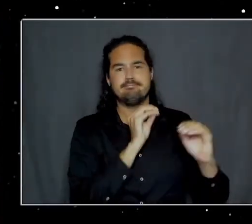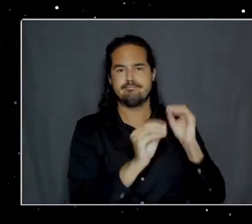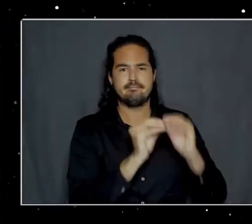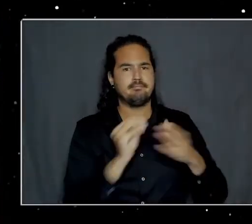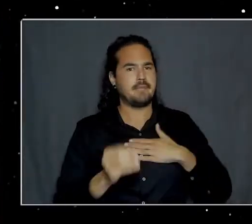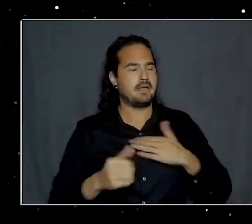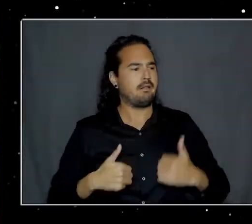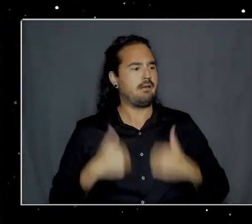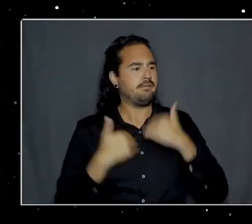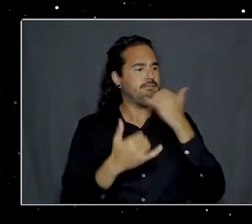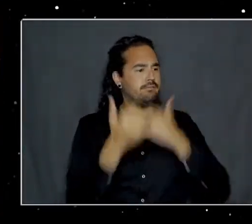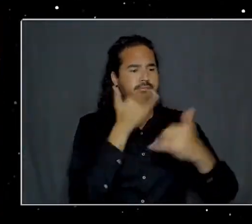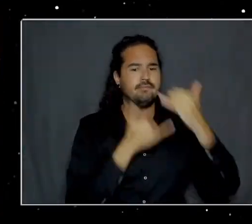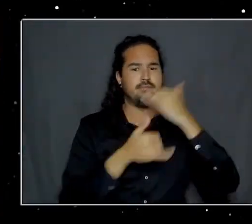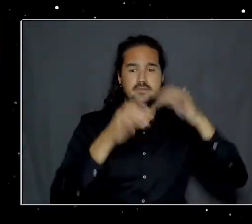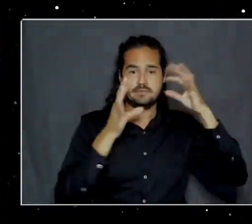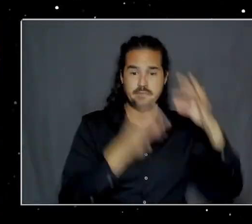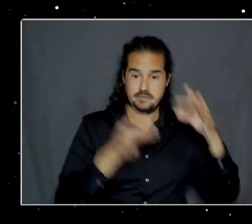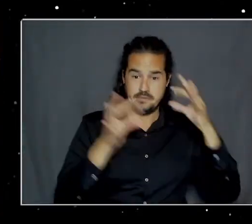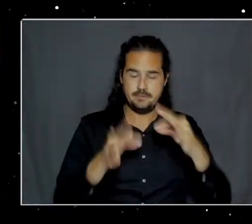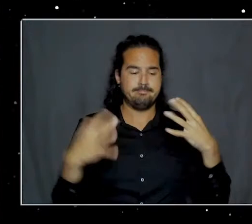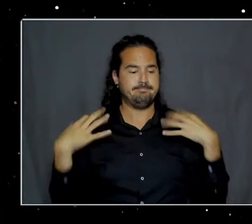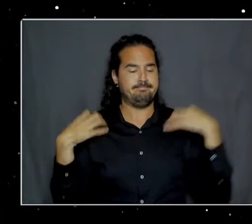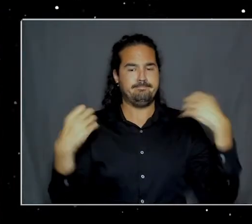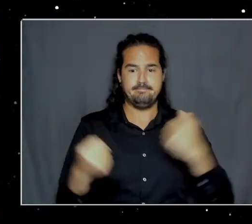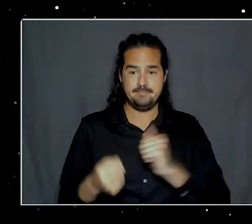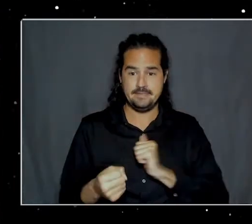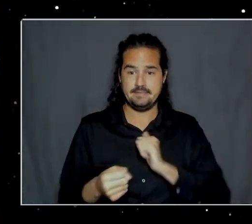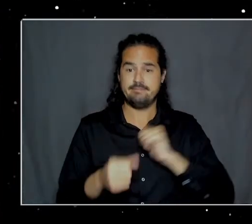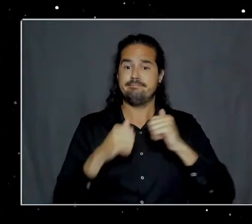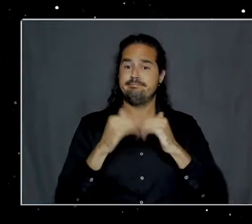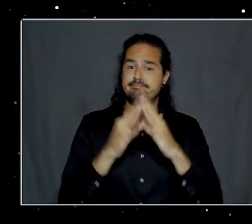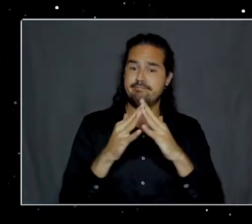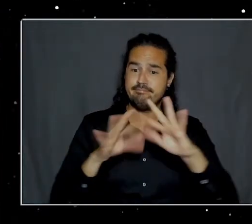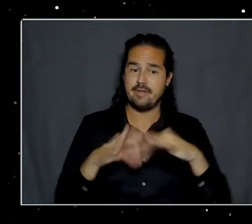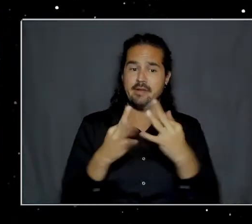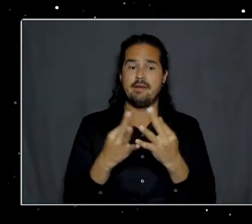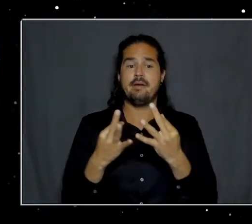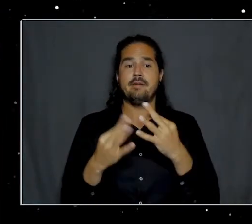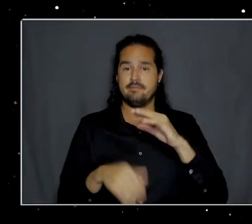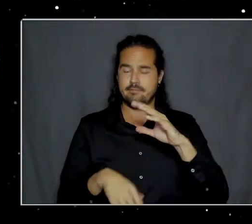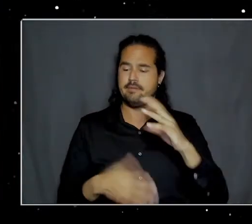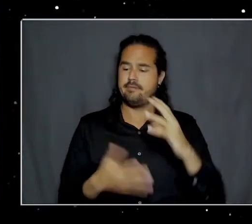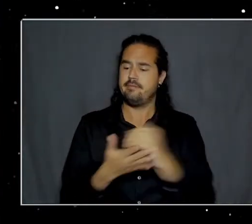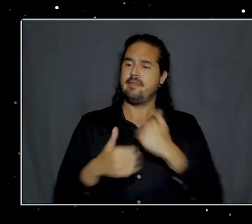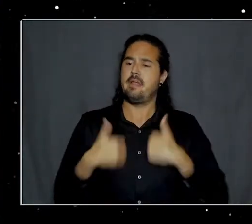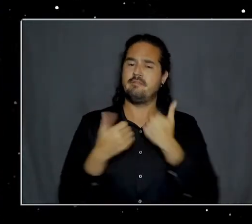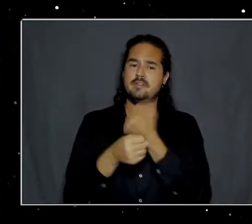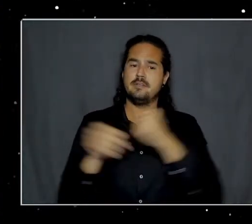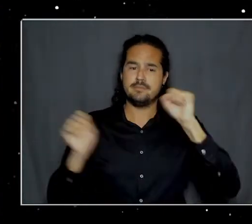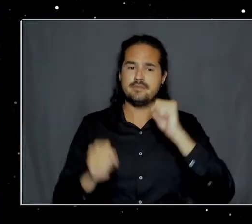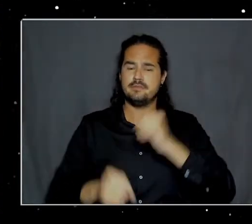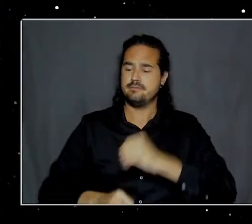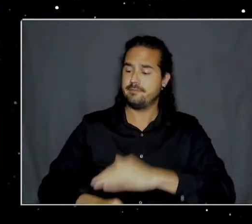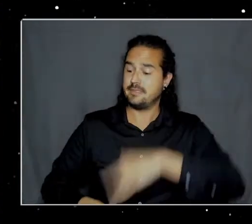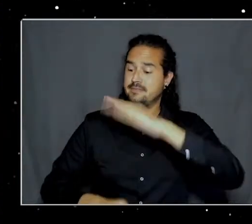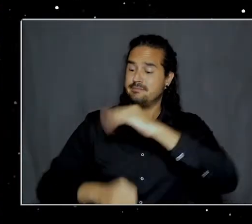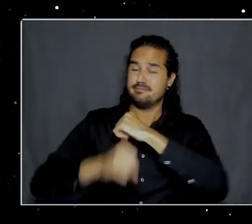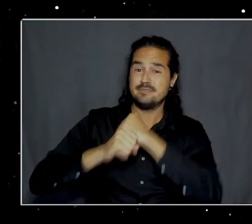A FAMILY, I'LL BE ALLOWED LIFE'S LIBERTIES TO RAISE AND PROTECT THEM. SHELLY WASHINGTON: SO THAT FATHERS CAN KEEP